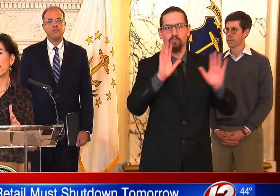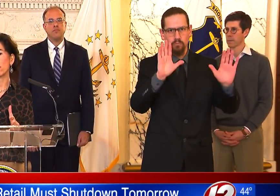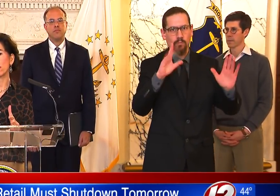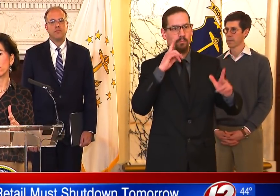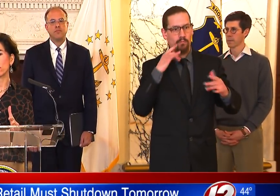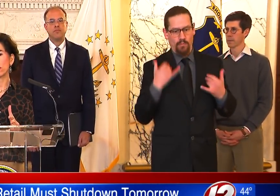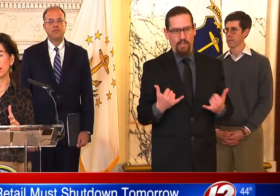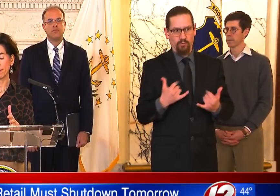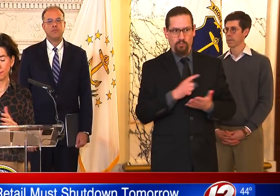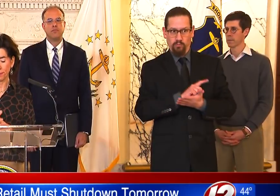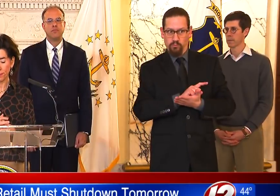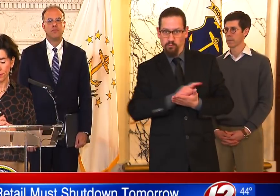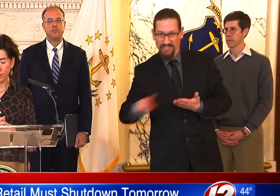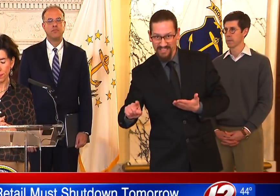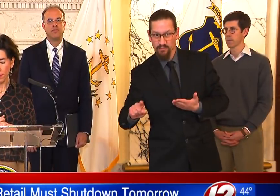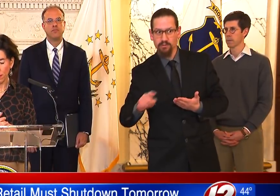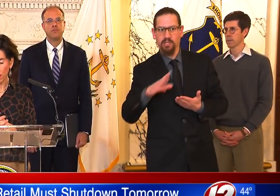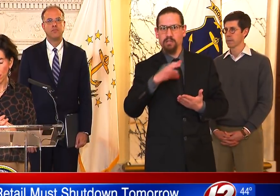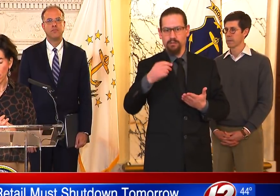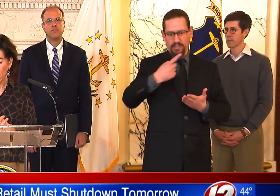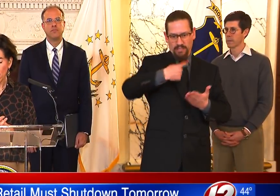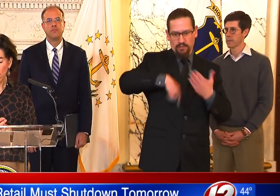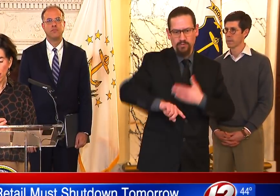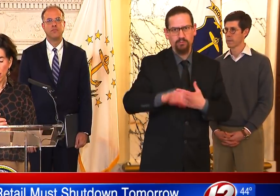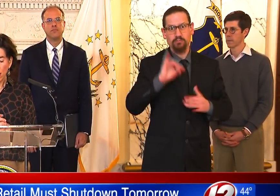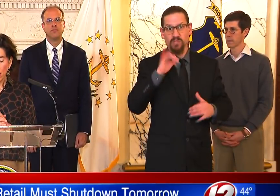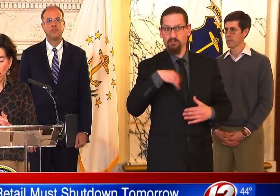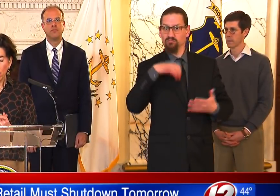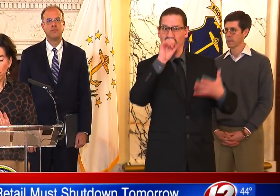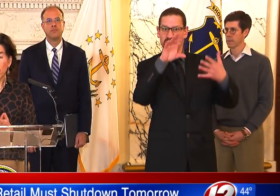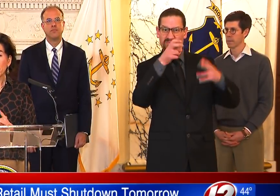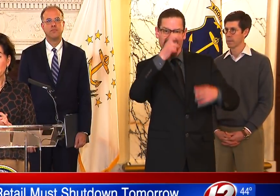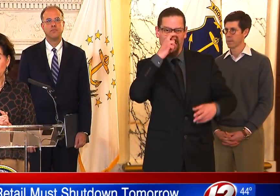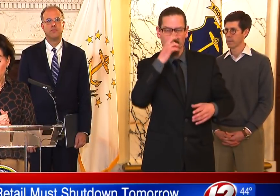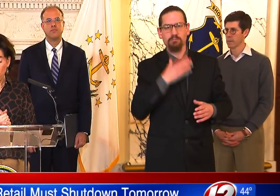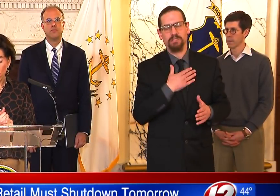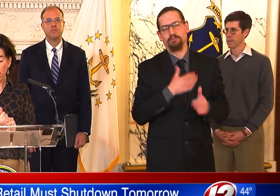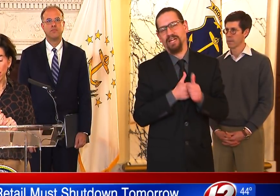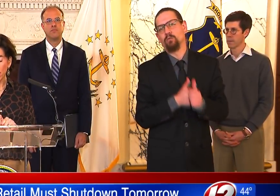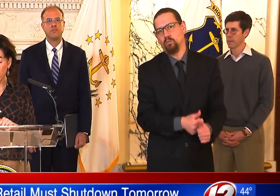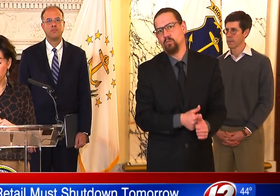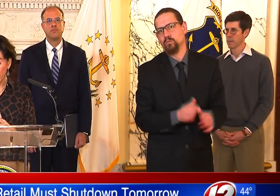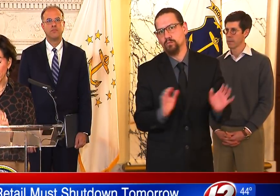AT THE MOMENT, THIS WEEK, NEXT WEEK, FOR SOME NUMBER OF WEEKS, I NEED EVERYBODY TO FOLLOW THESE